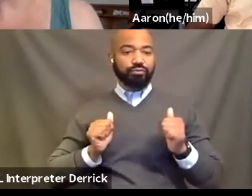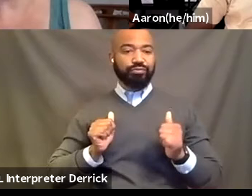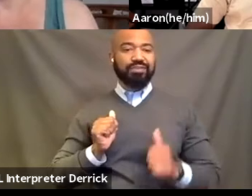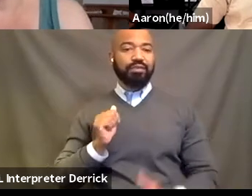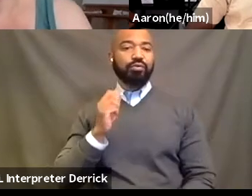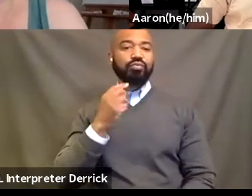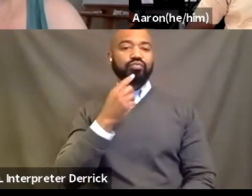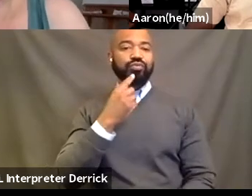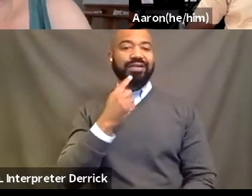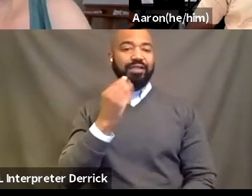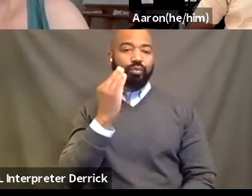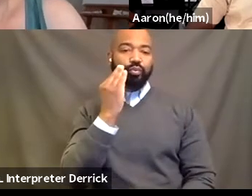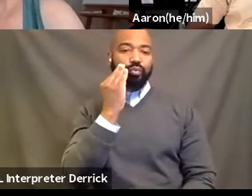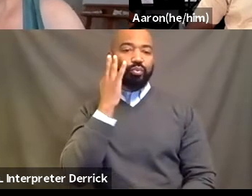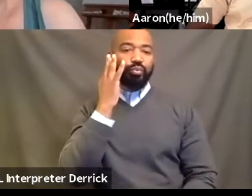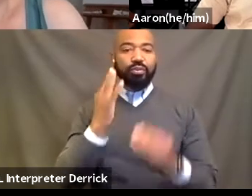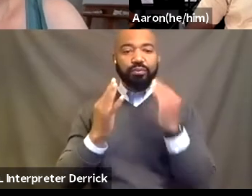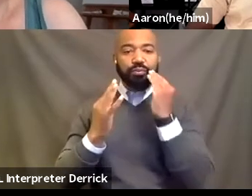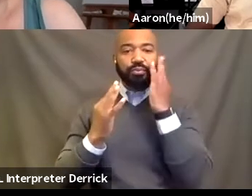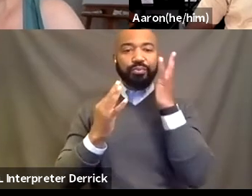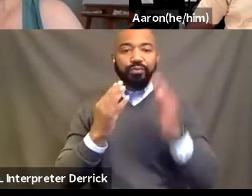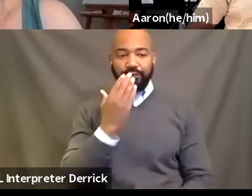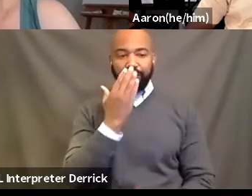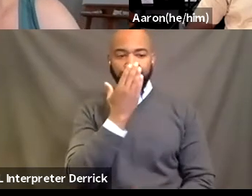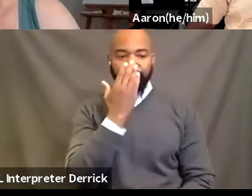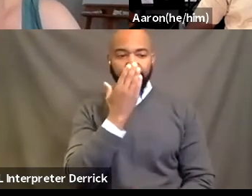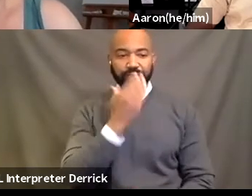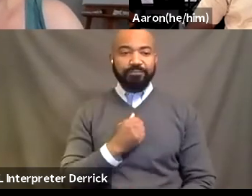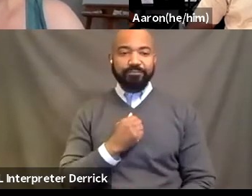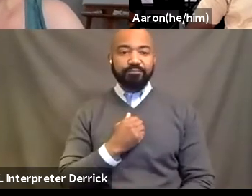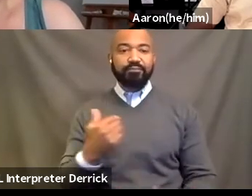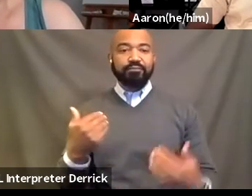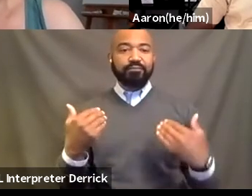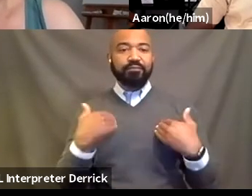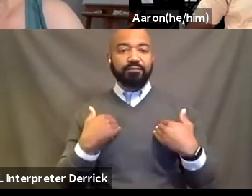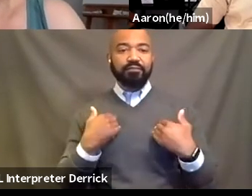x (they/themme): And I am wearing a pinstripe black and white sleeveless top.